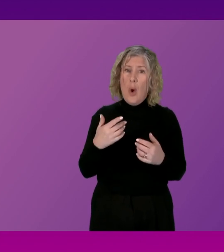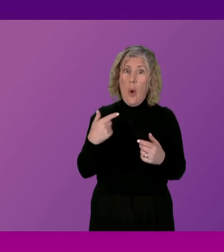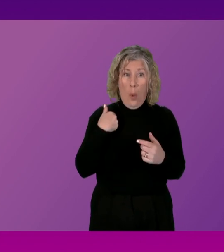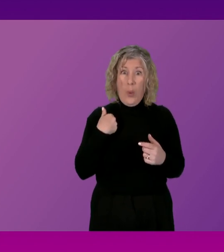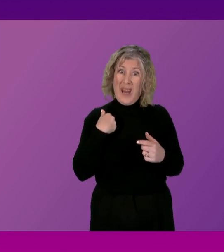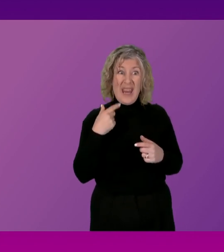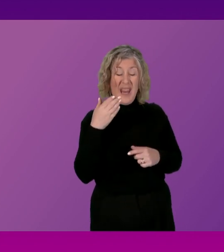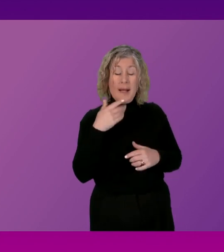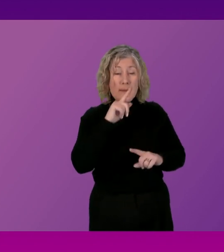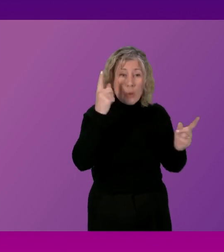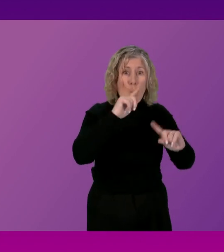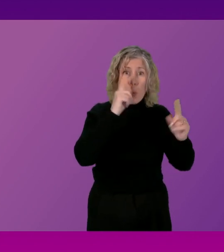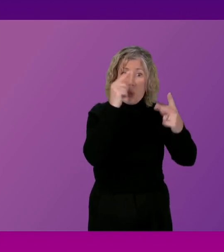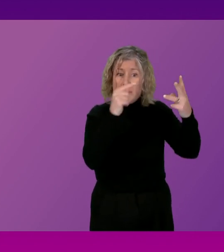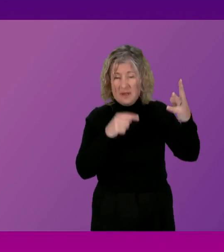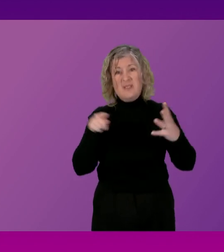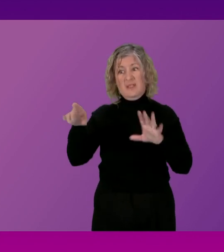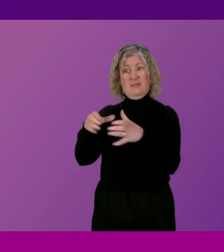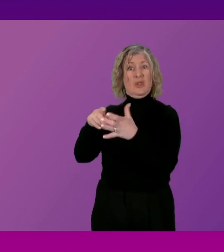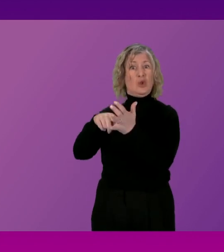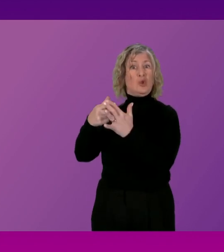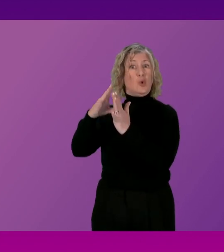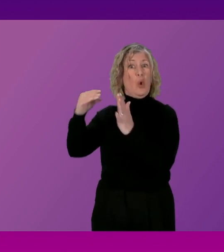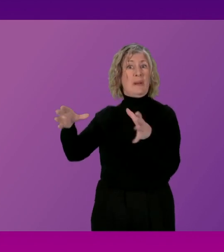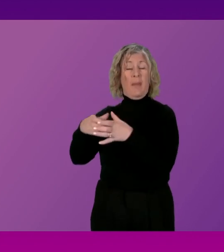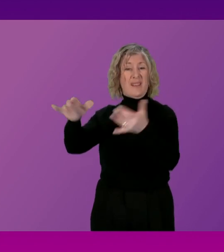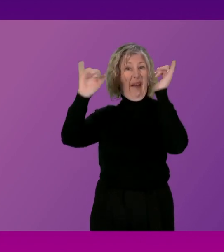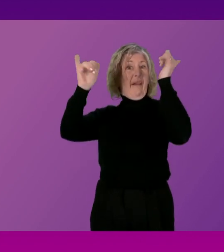partying, breaking Covid rules in number 10. Briefly, First Minister.